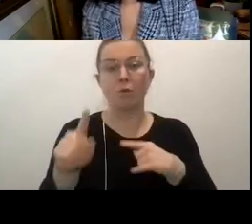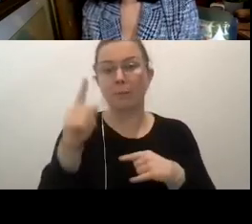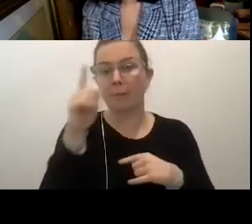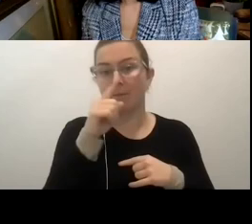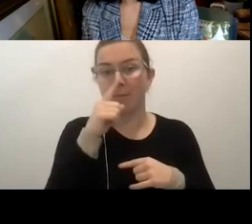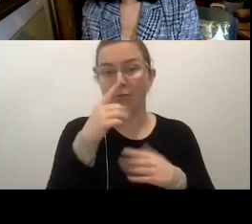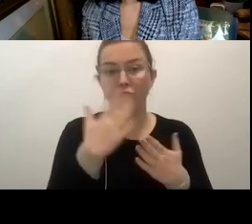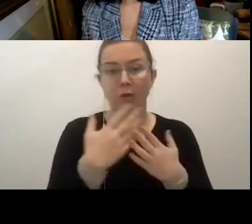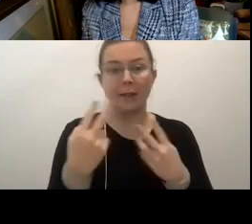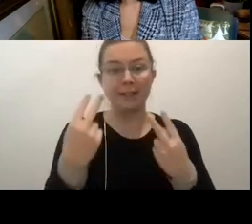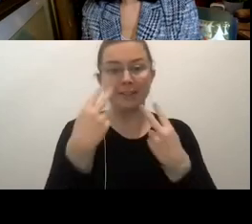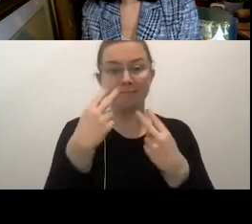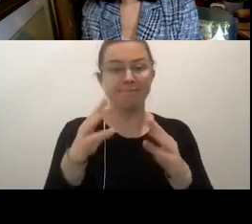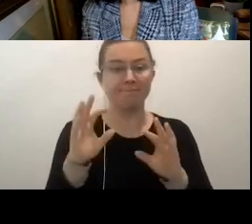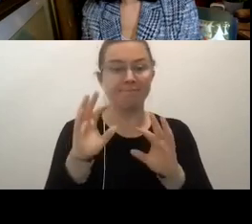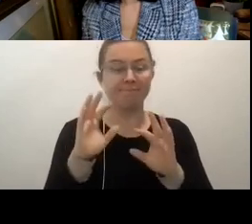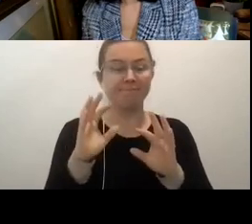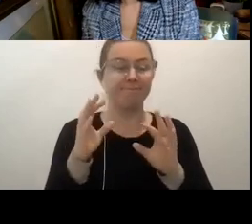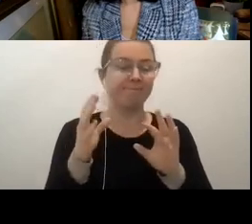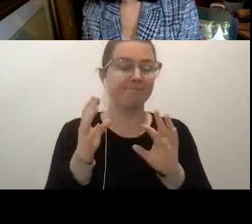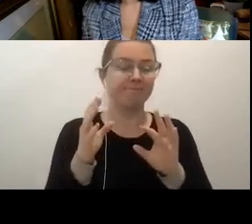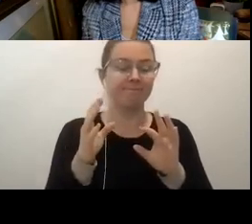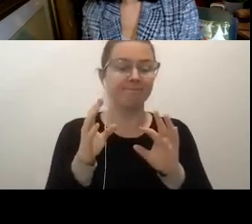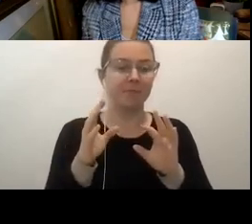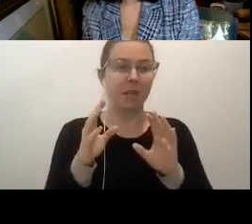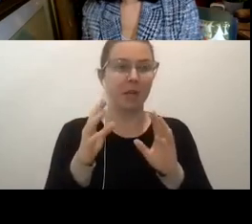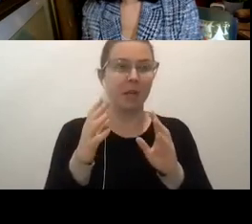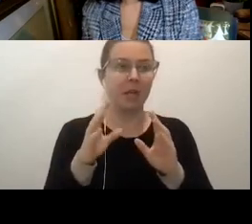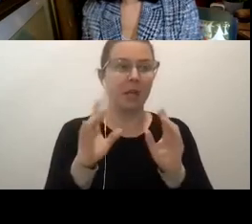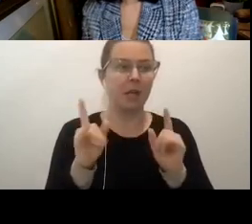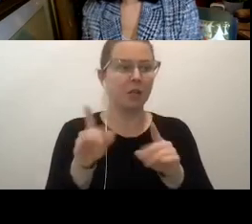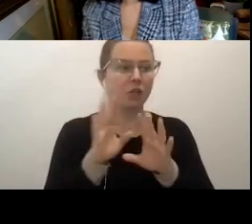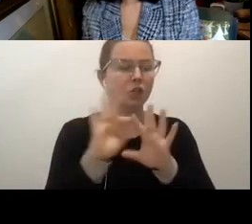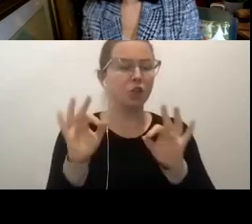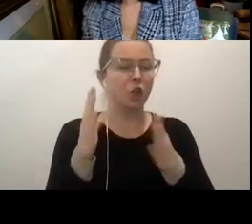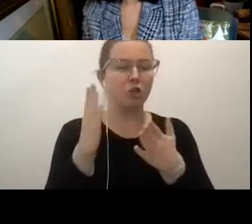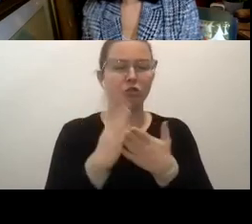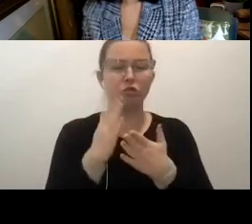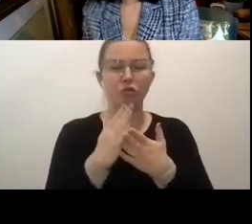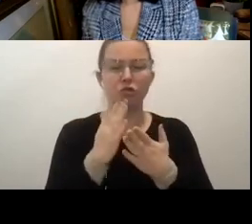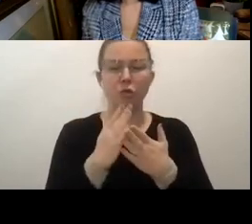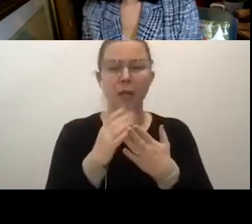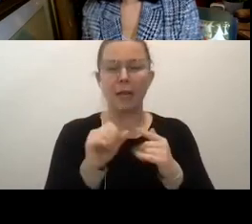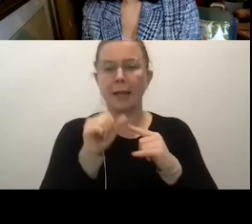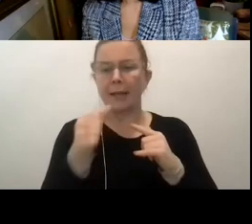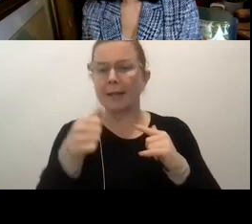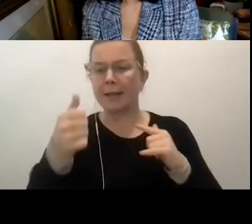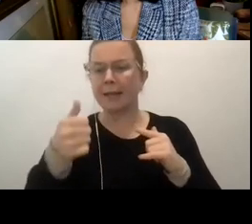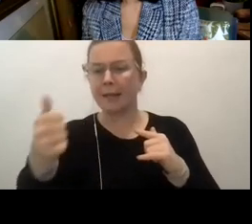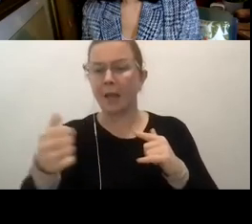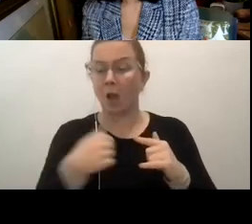don't follow up in the weeks to months after that disclosure and the